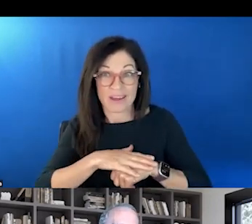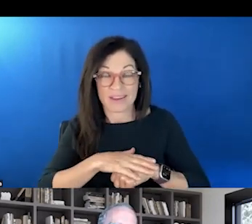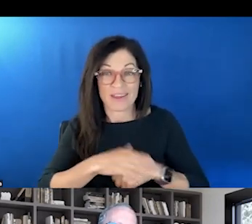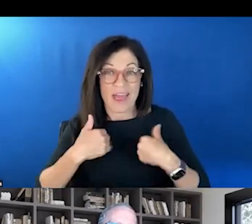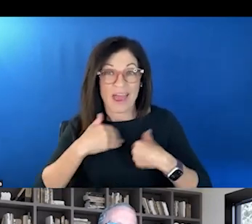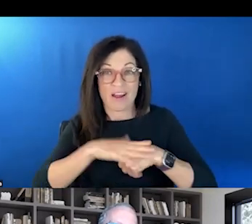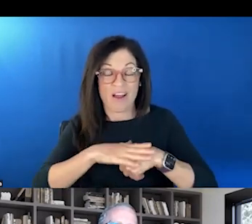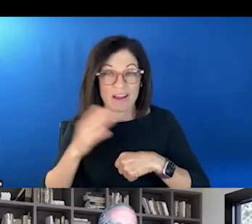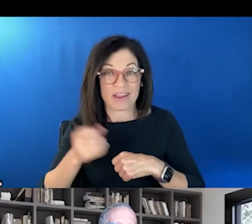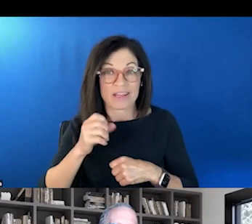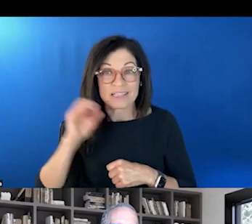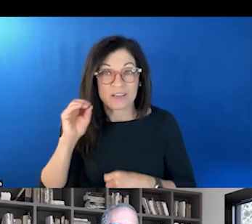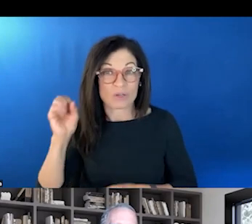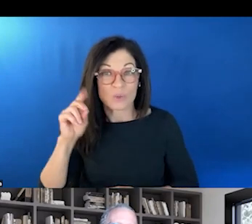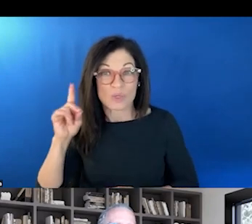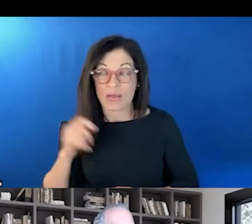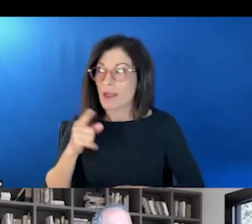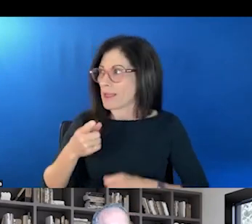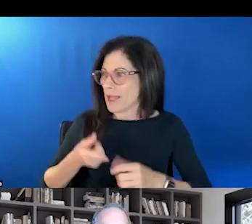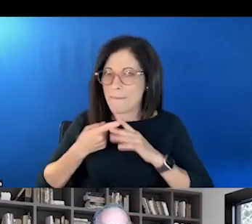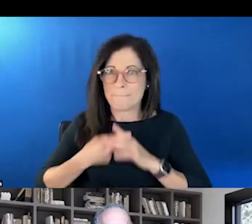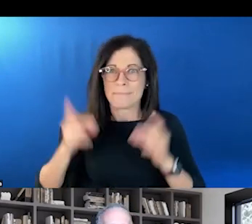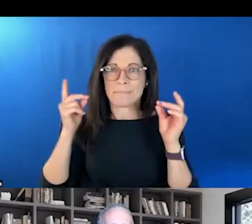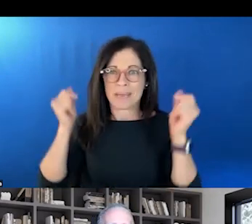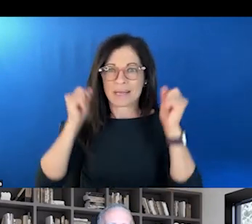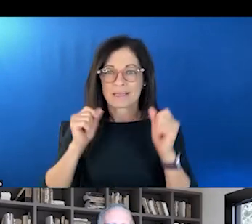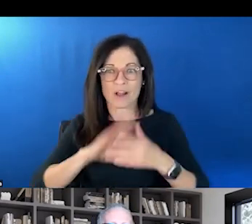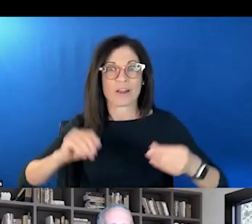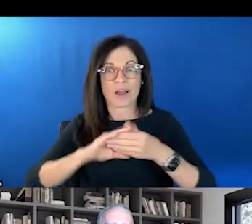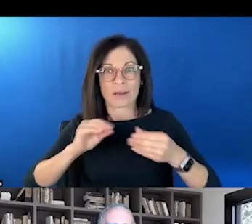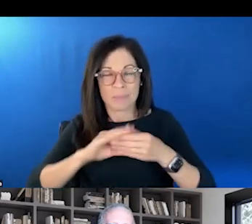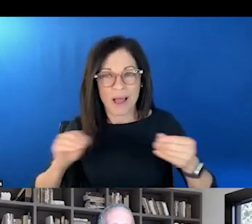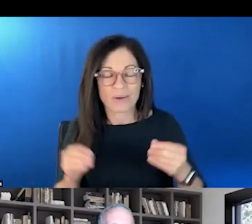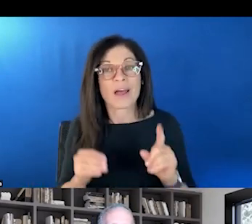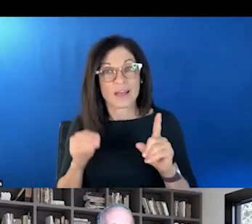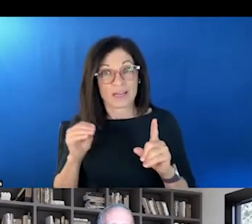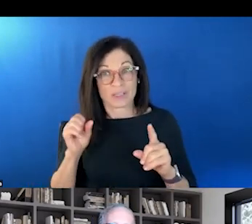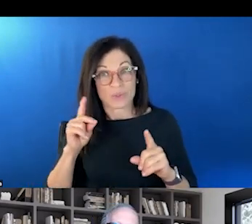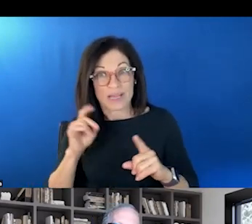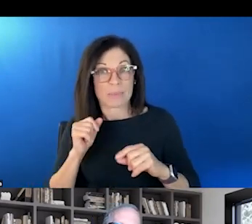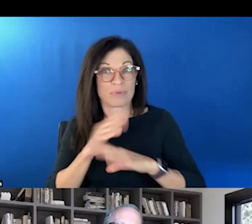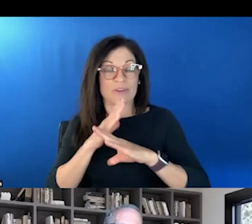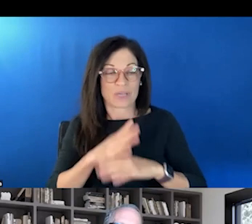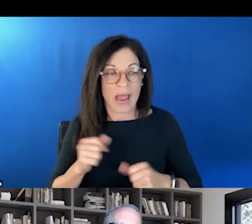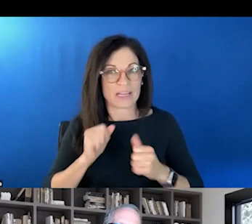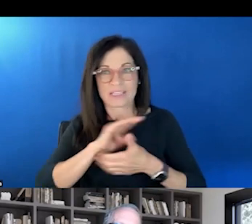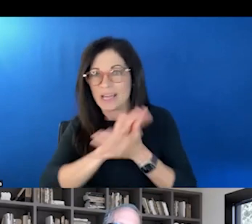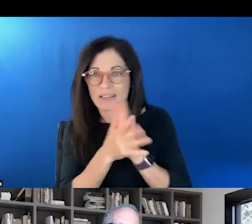ABOUT HENRY FORD AND WASHING HANDS. WHAT IS THE CONNECTION?